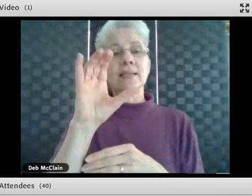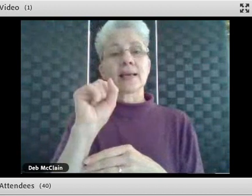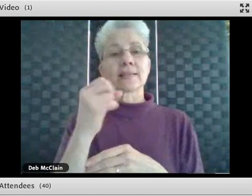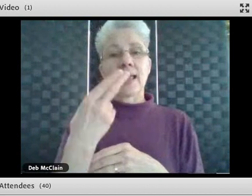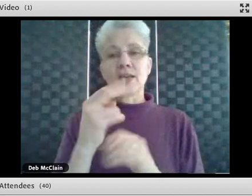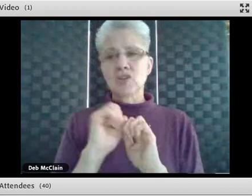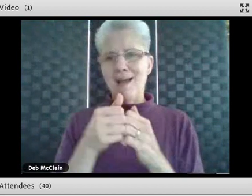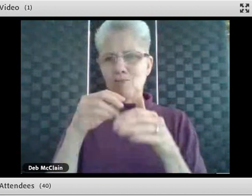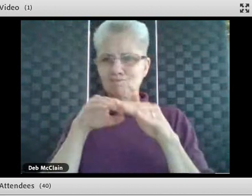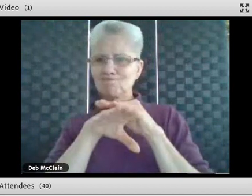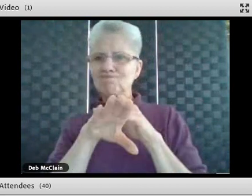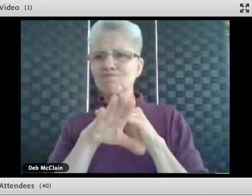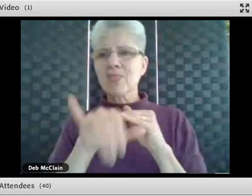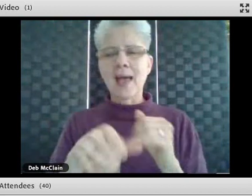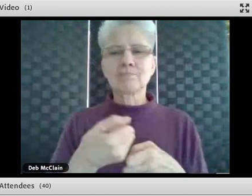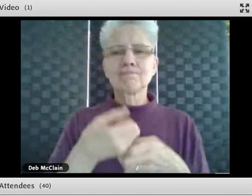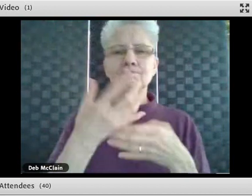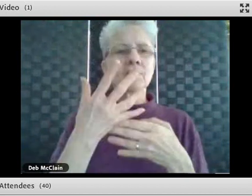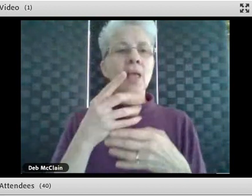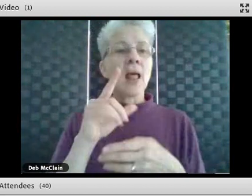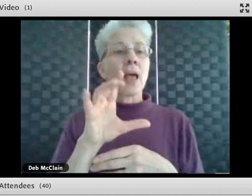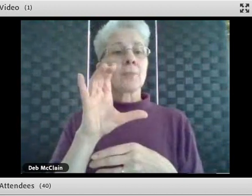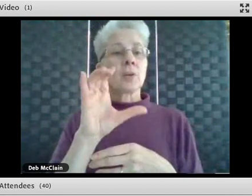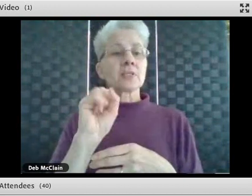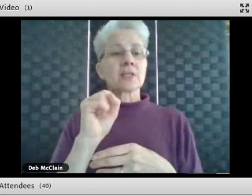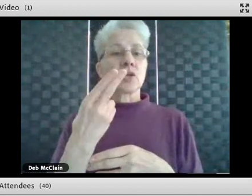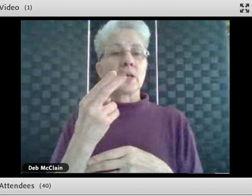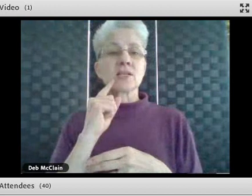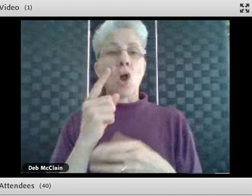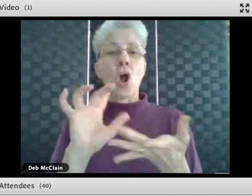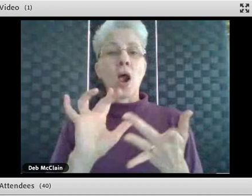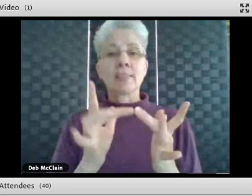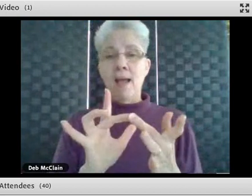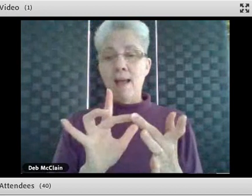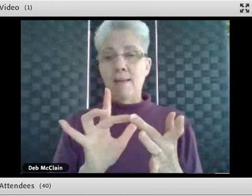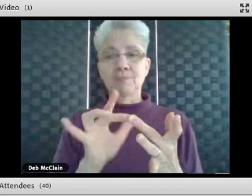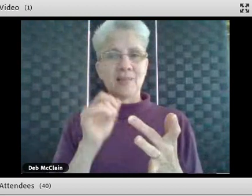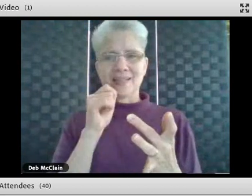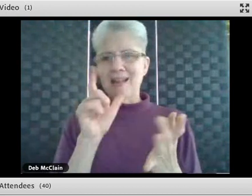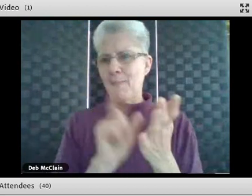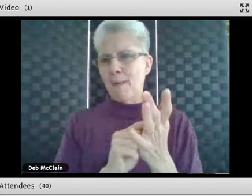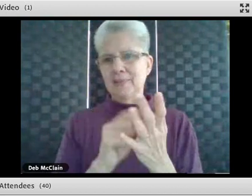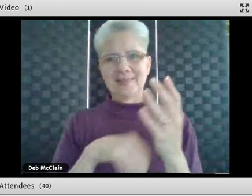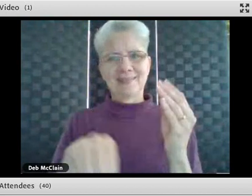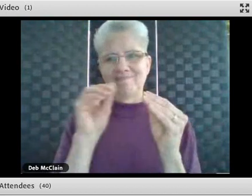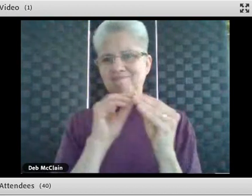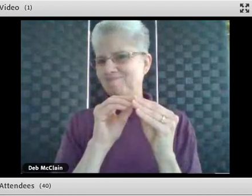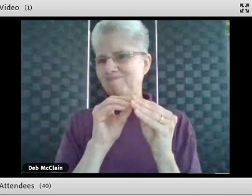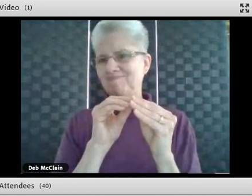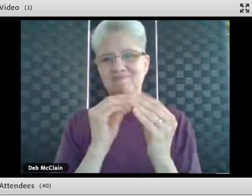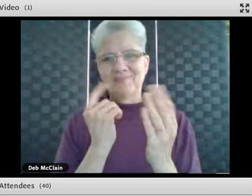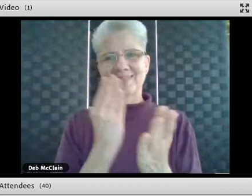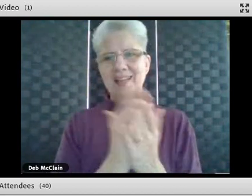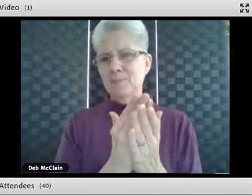So, Library of Congress Subject Headings is only online now. It's no longer published in print format,